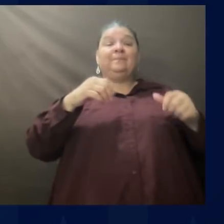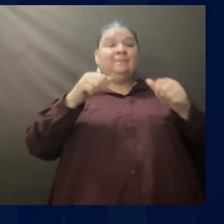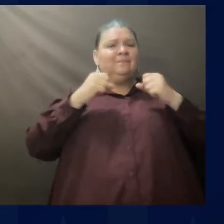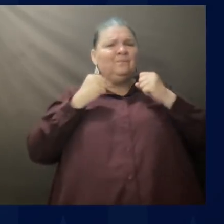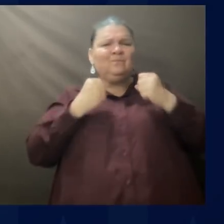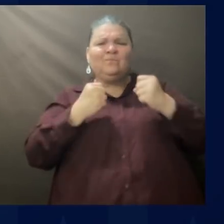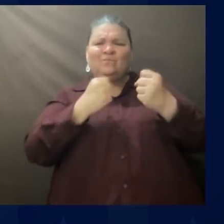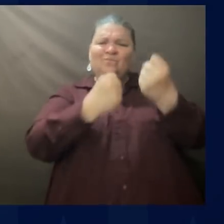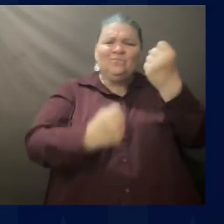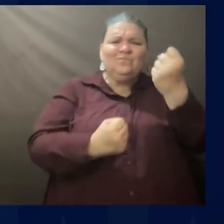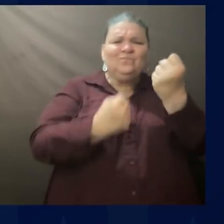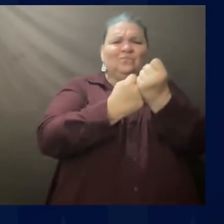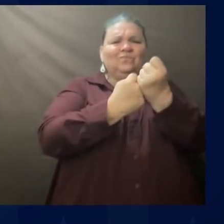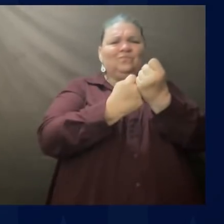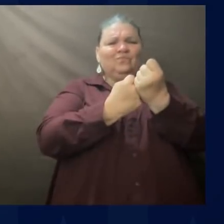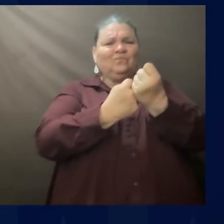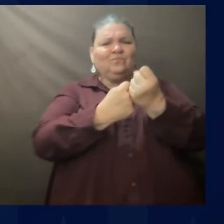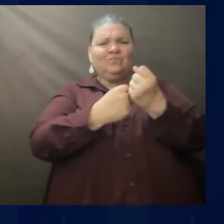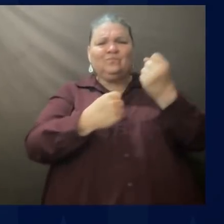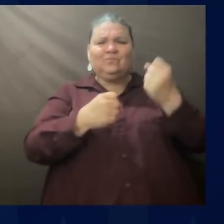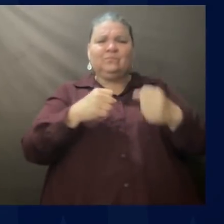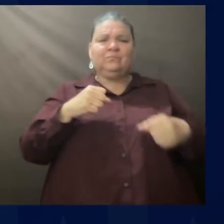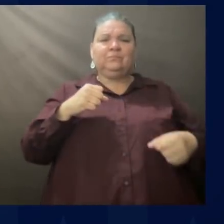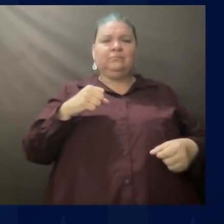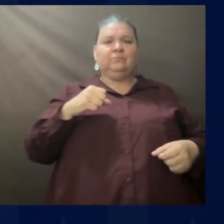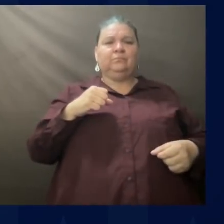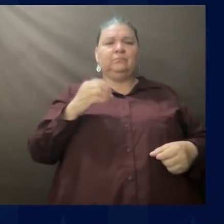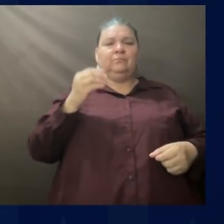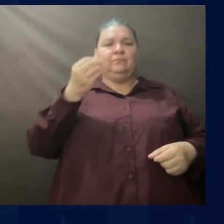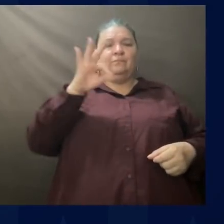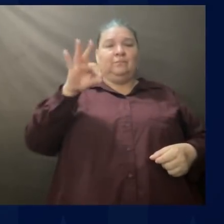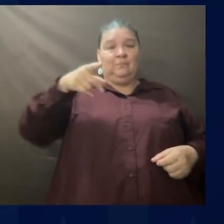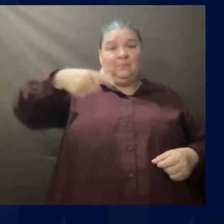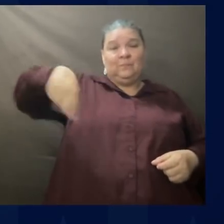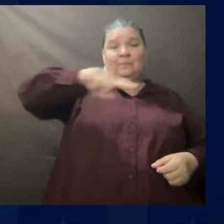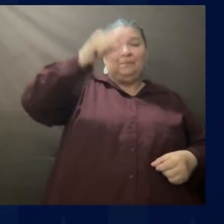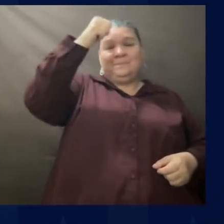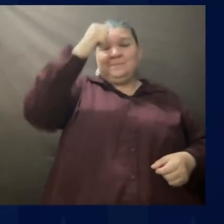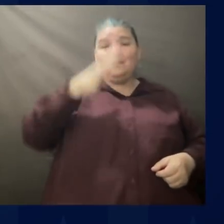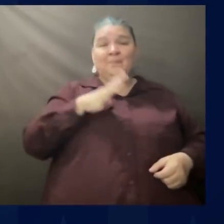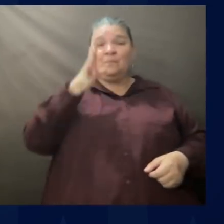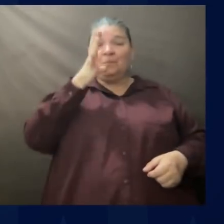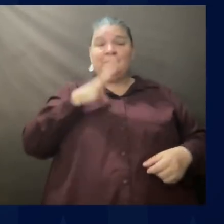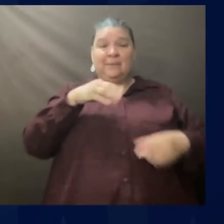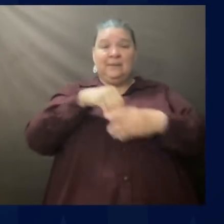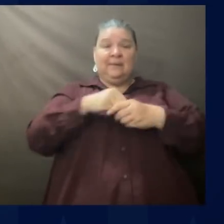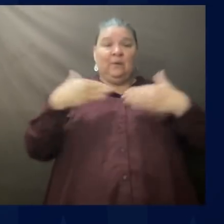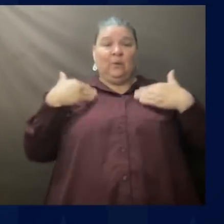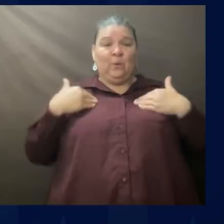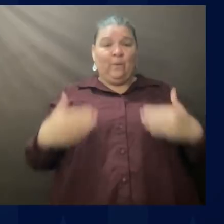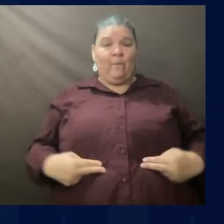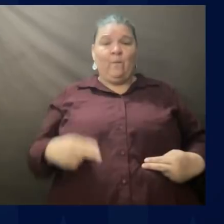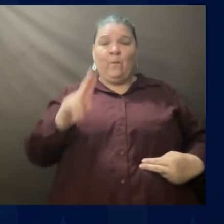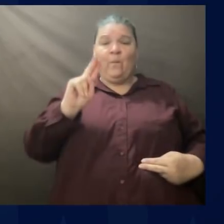of our men and women in uniform, and I know personally he values their sacrifice,